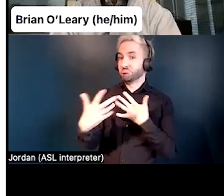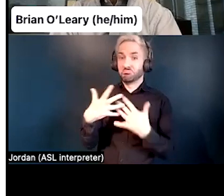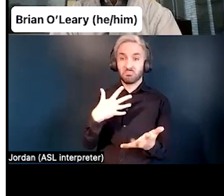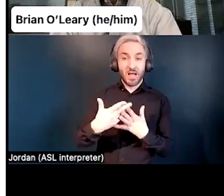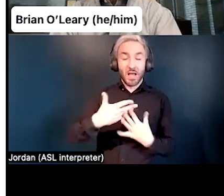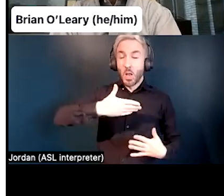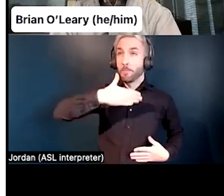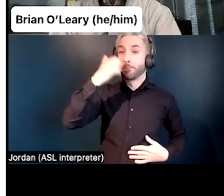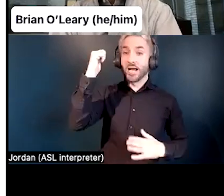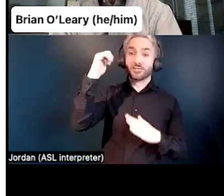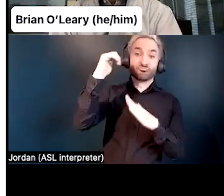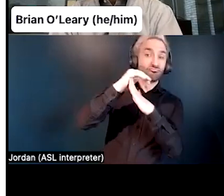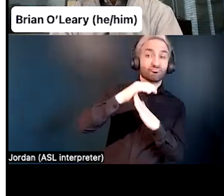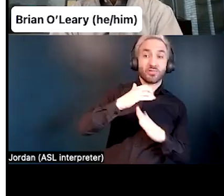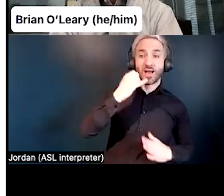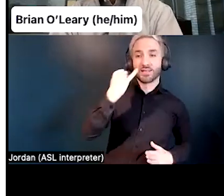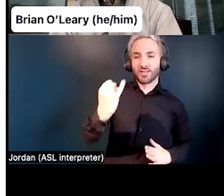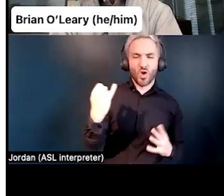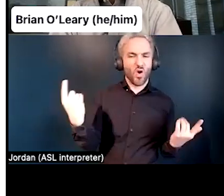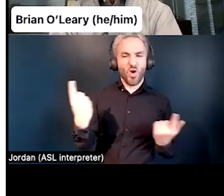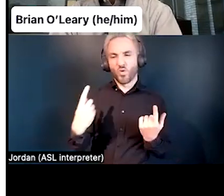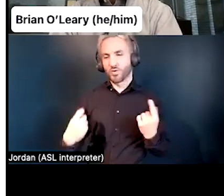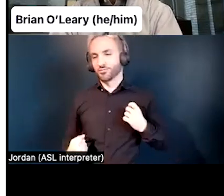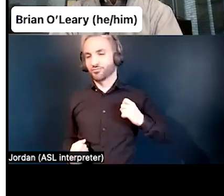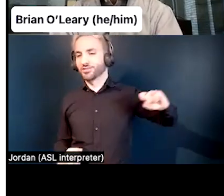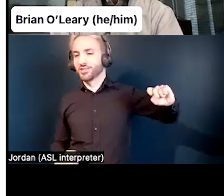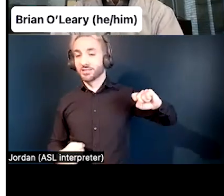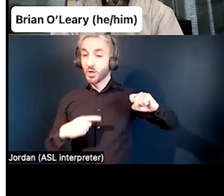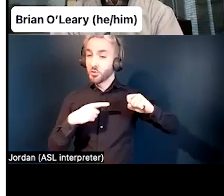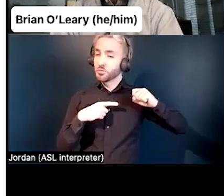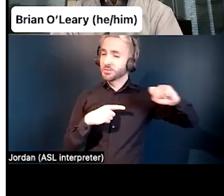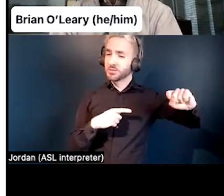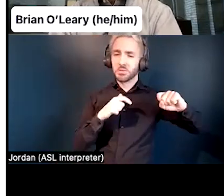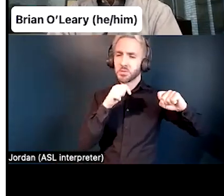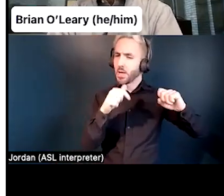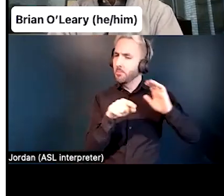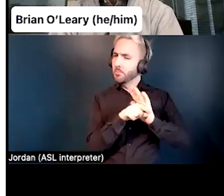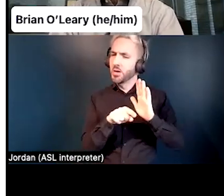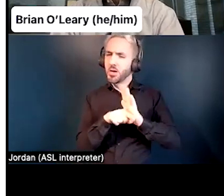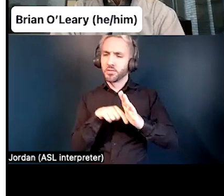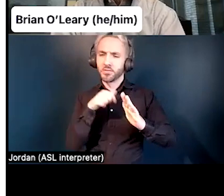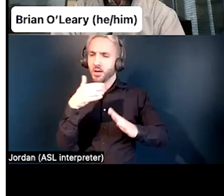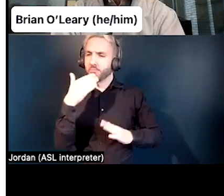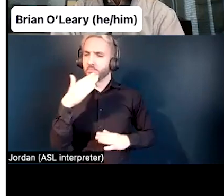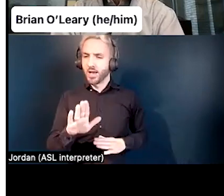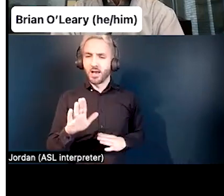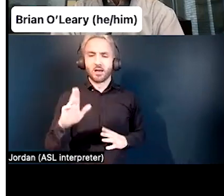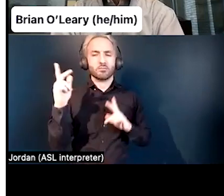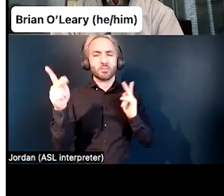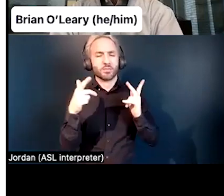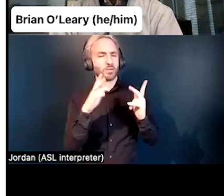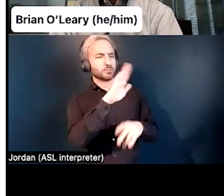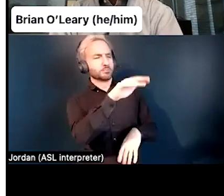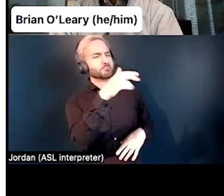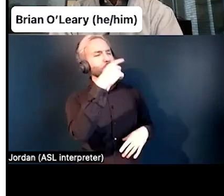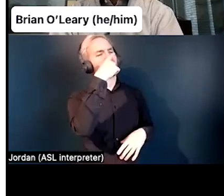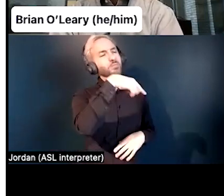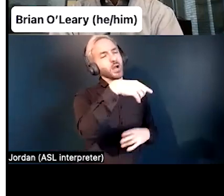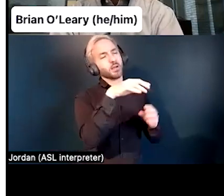is not necessarily bad. I think it's people asking you to refine the argument to understand